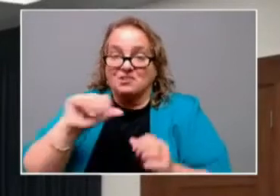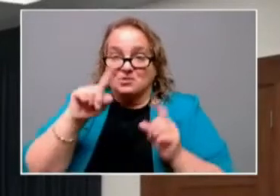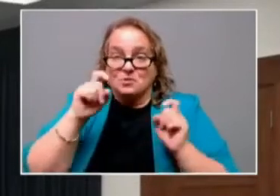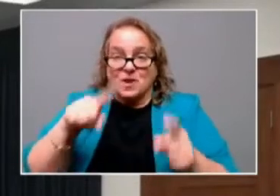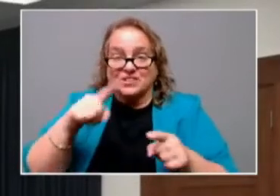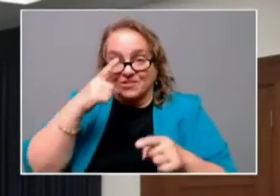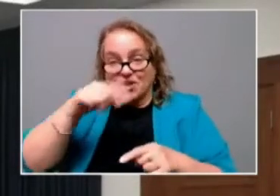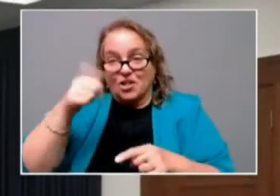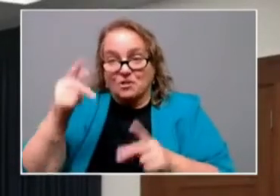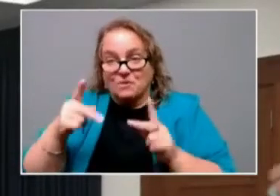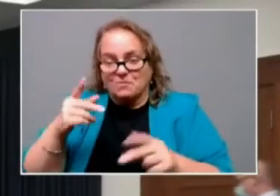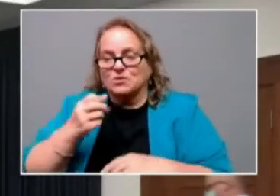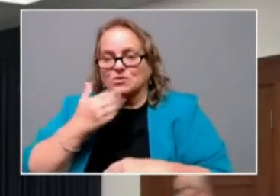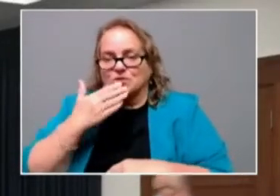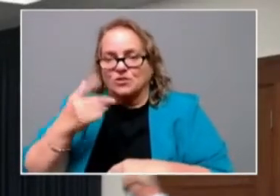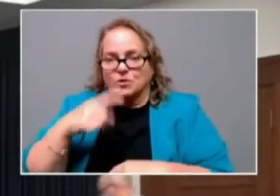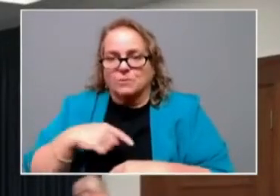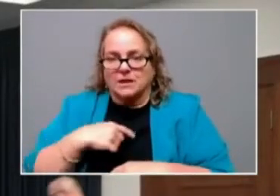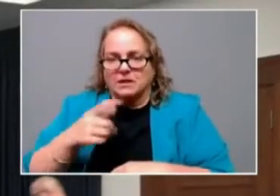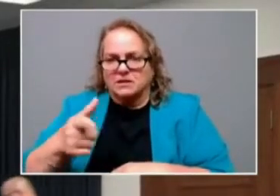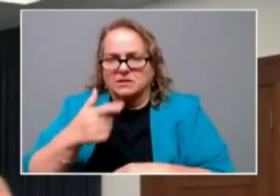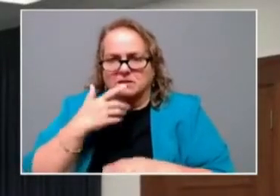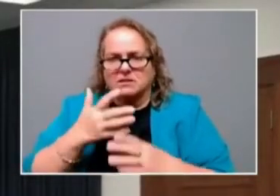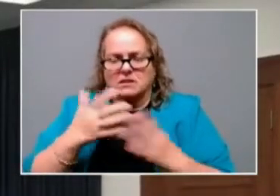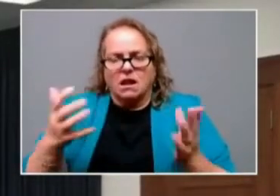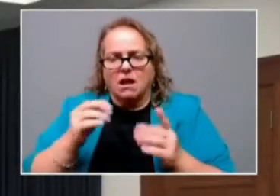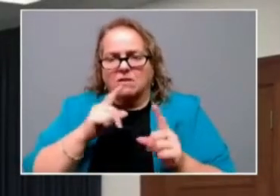There's a lot of talk lately about a twin endemic in other words, covid in